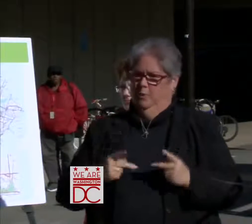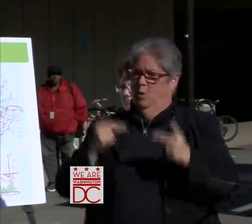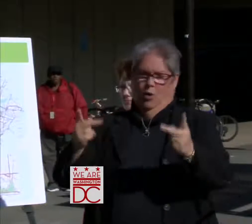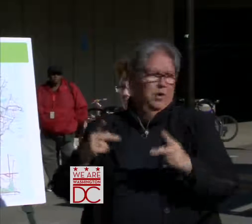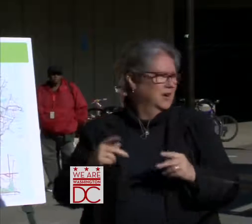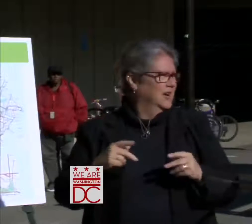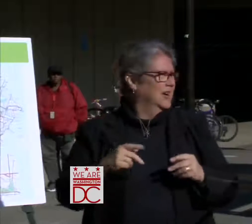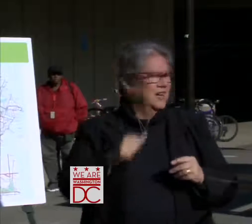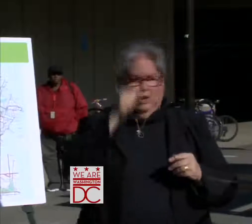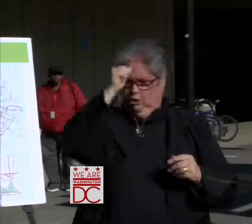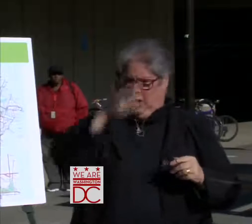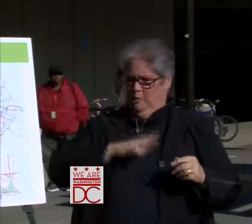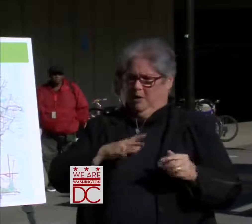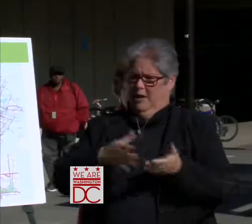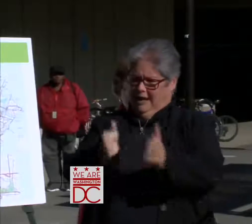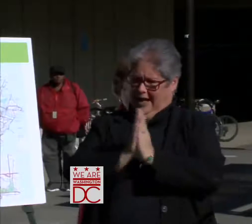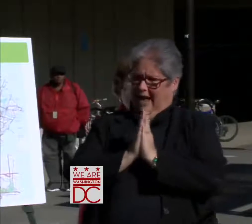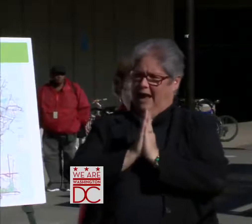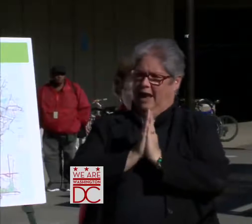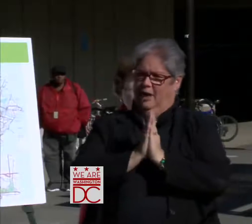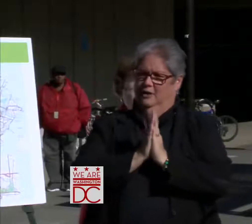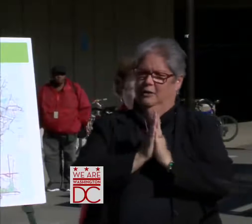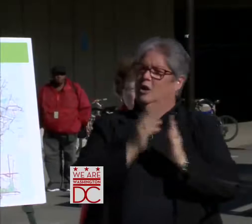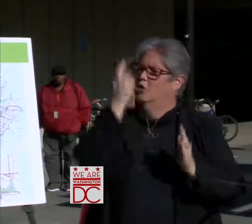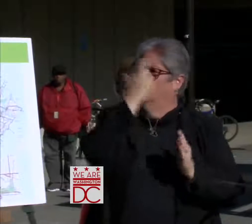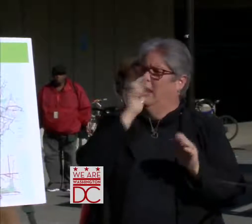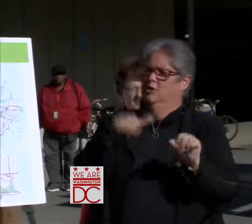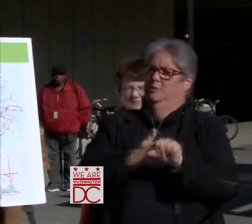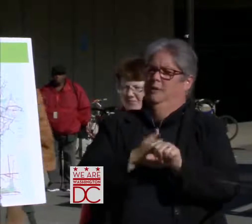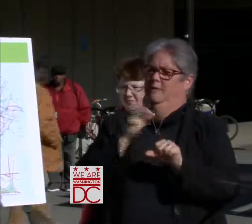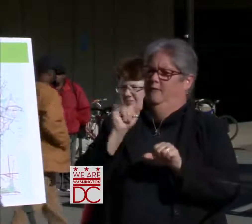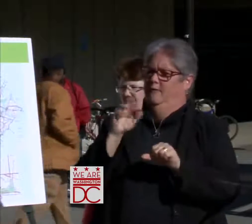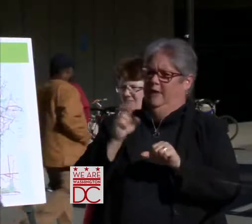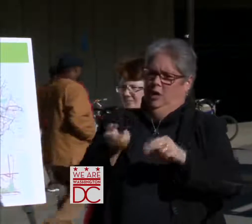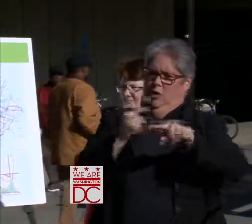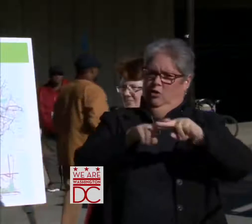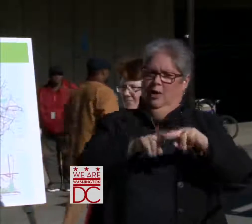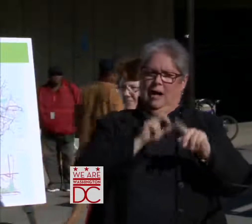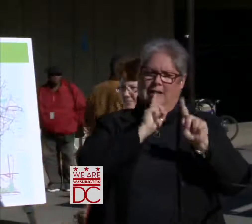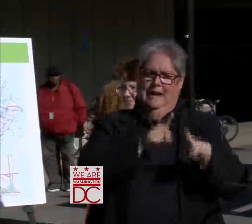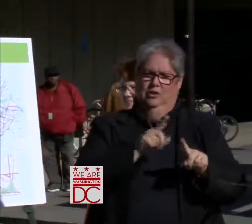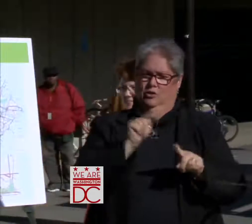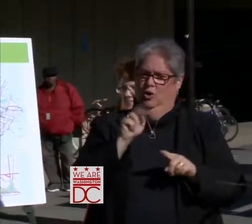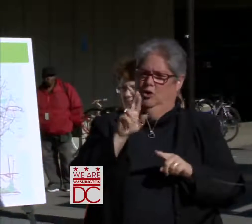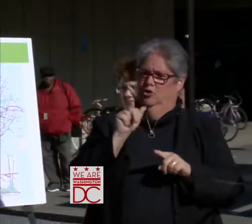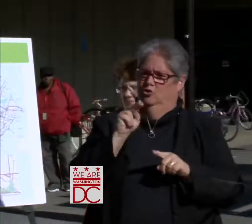THE GENTLEMAN ASKED ABOUT FARE INCREASES AND I ANSWERED IT FROM A TRANSIT INDUSTRY PERSPECTIVE.